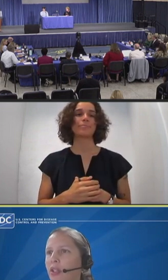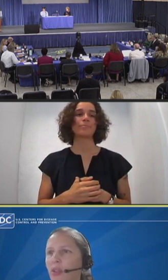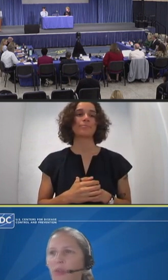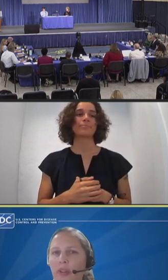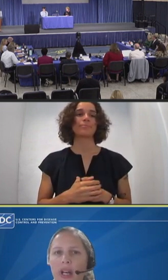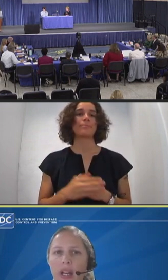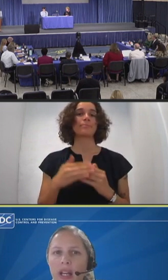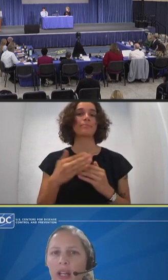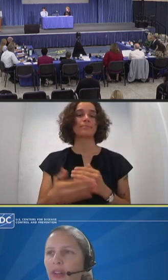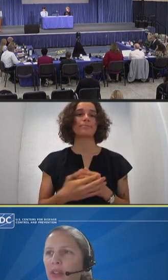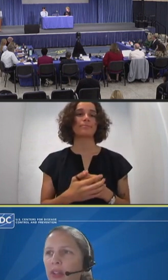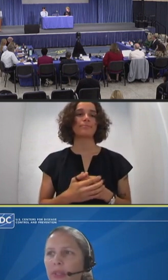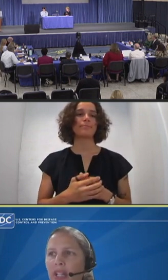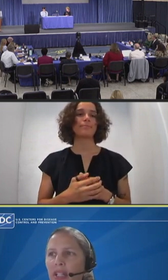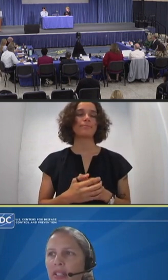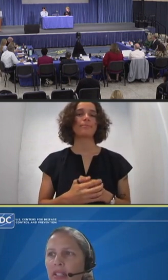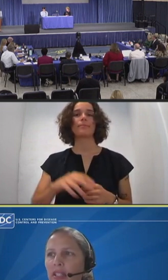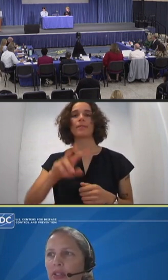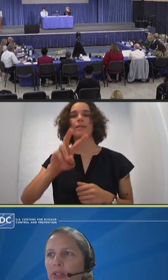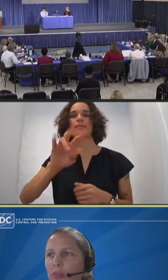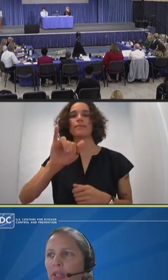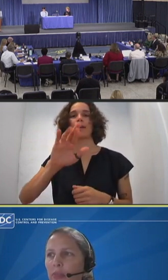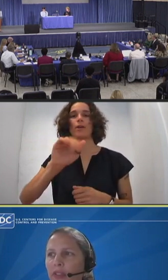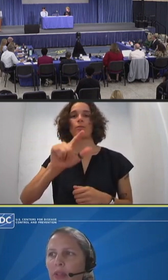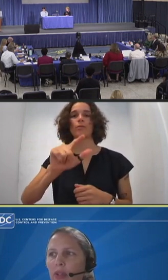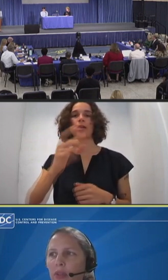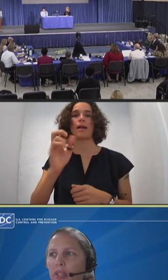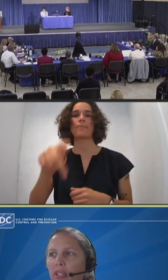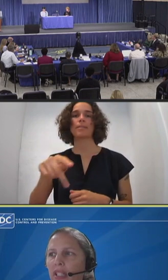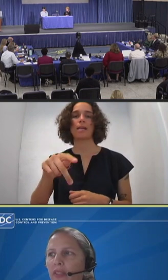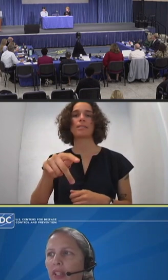So, viral hepatitis continues to be a preventable but significant